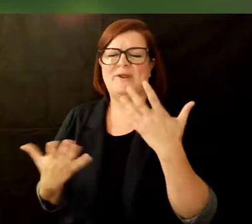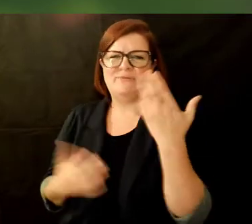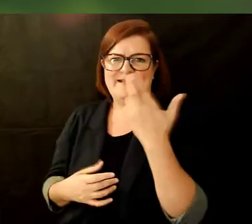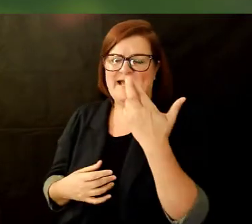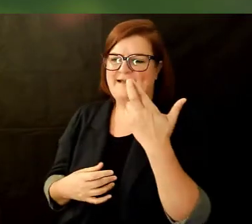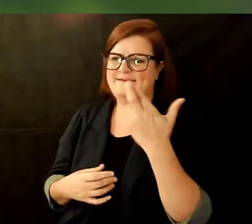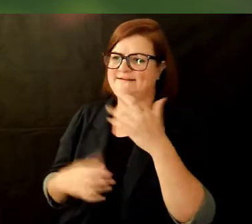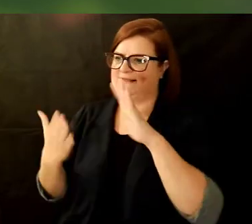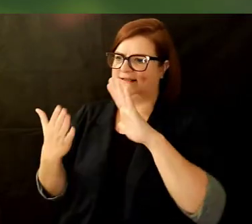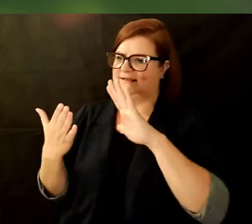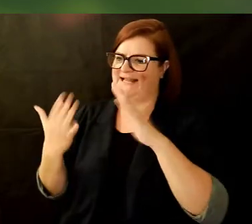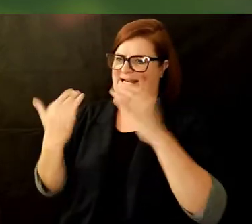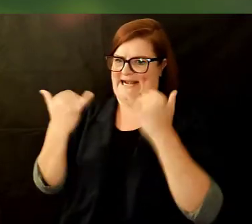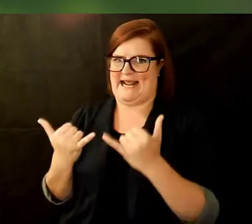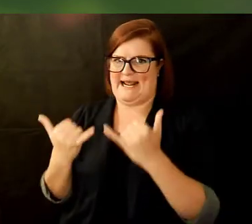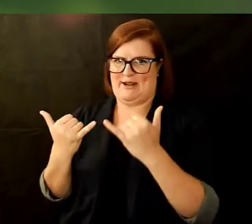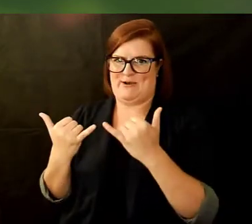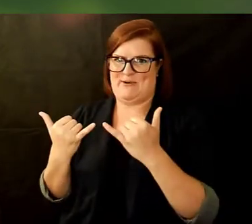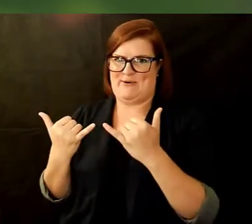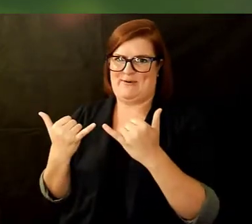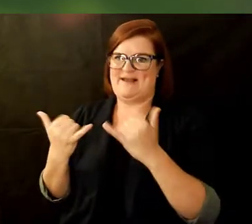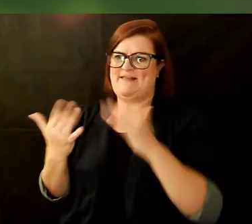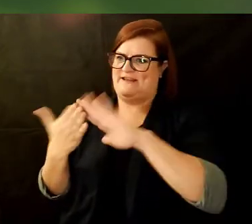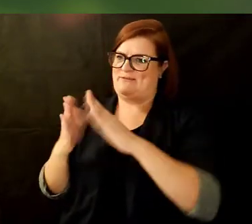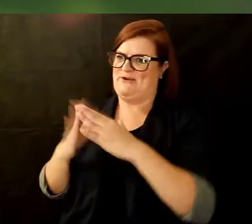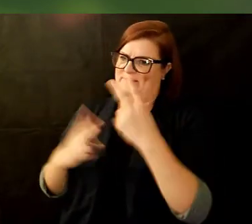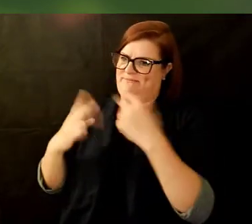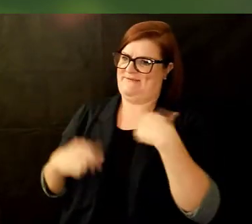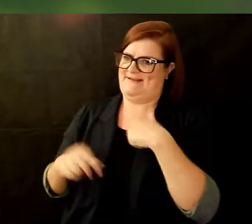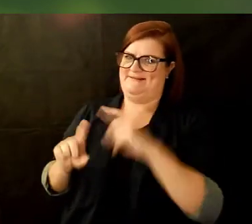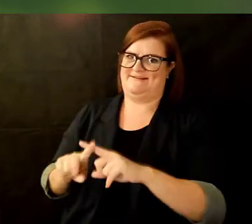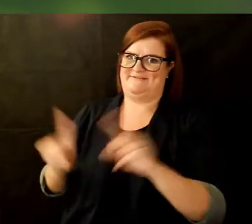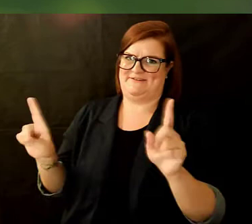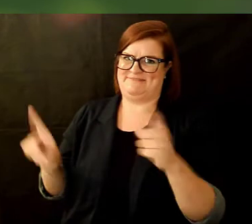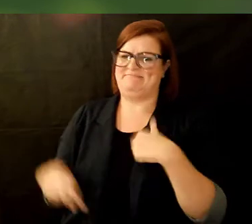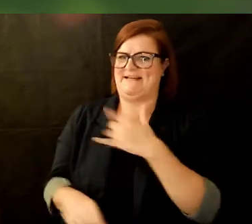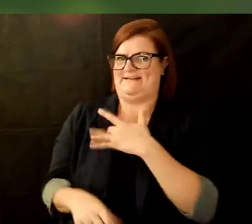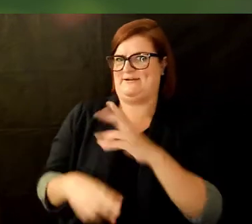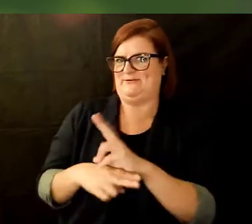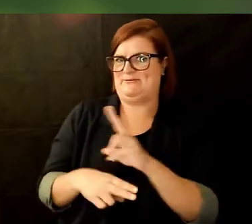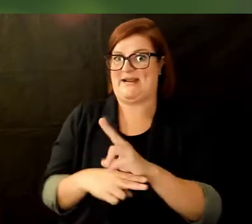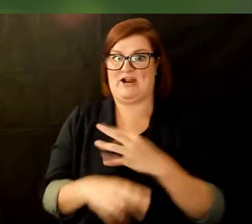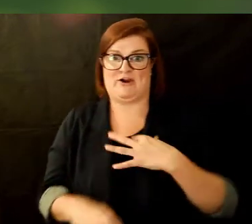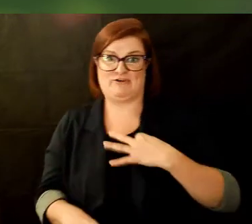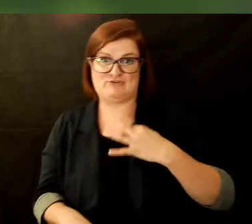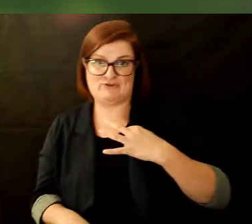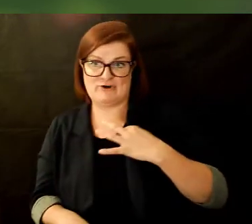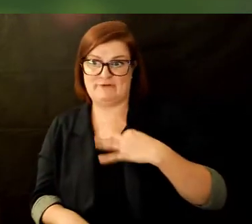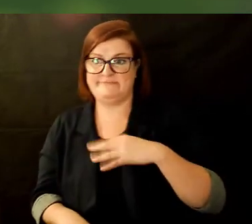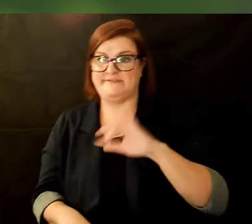to the community in a much different fashion. I tend to wear a t-shirt, I tend to wear jeans,